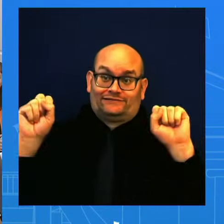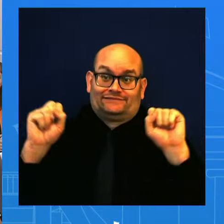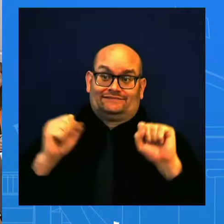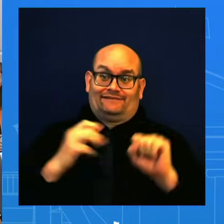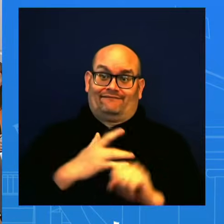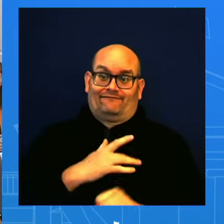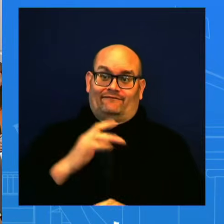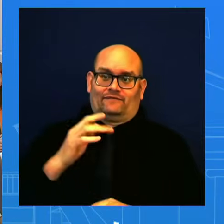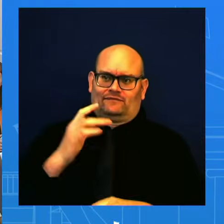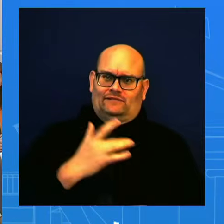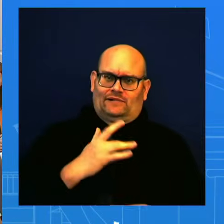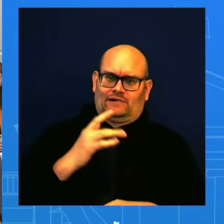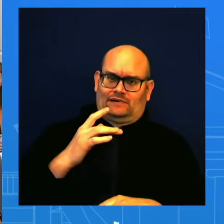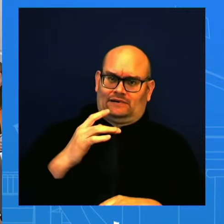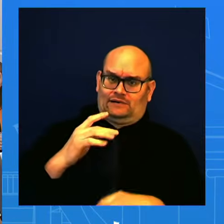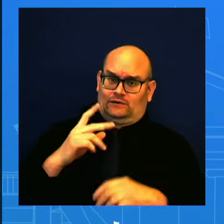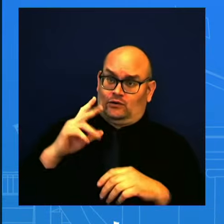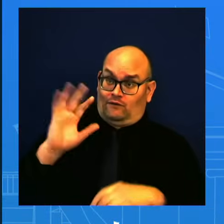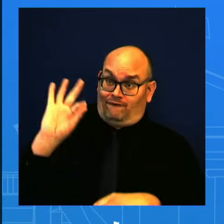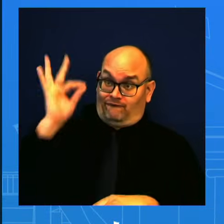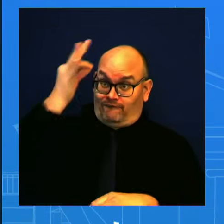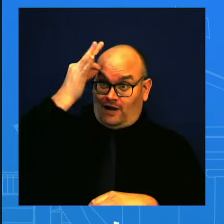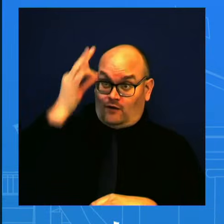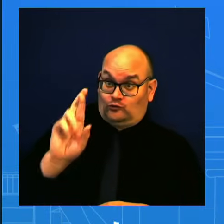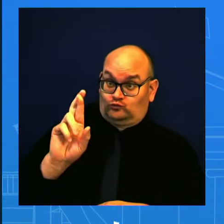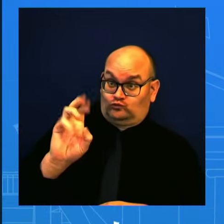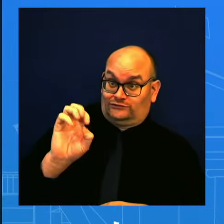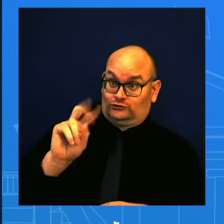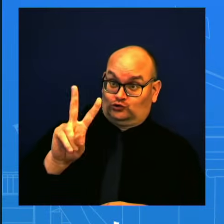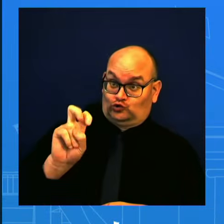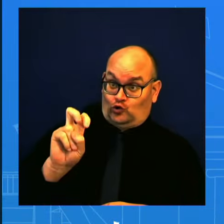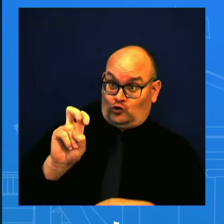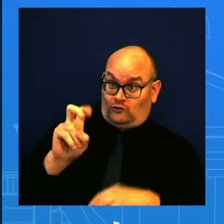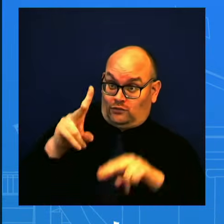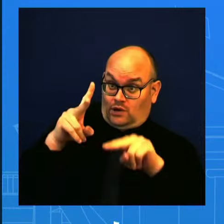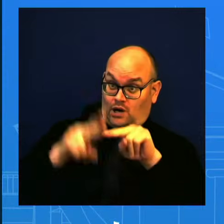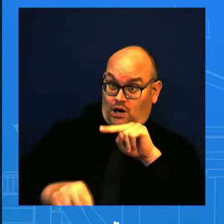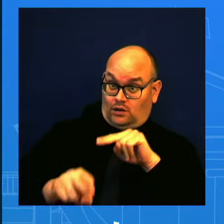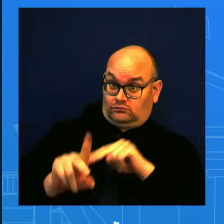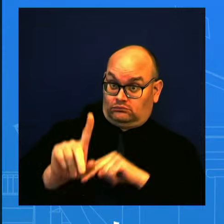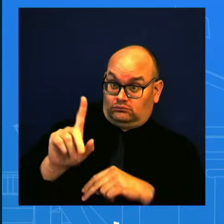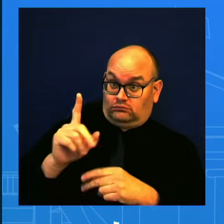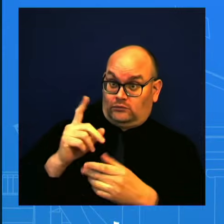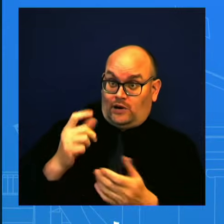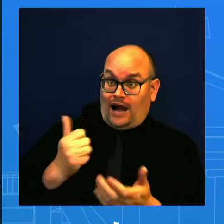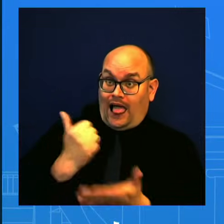from the assassination attempt in Pennsylvania. What is the administration's reaction to this?